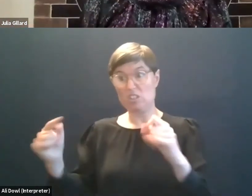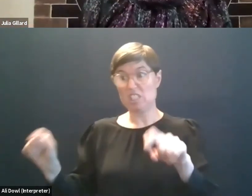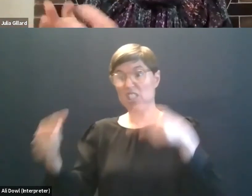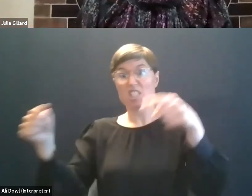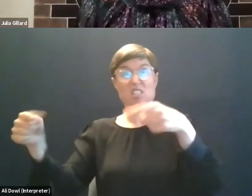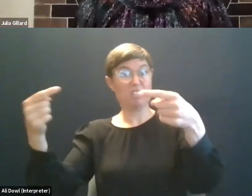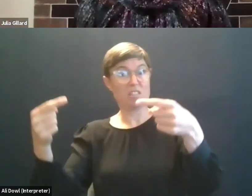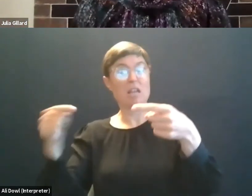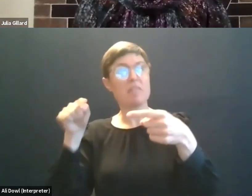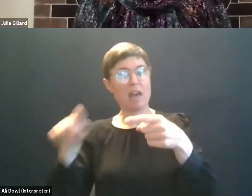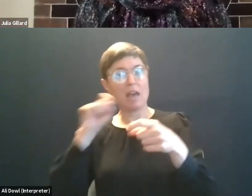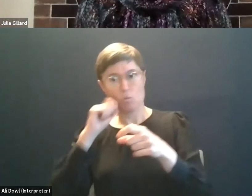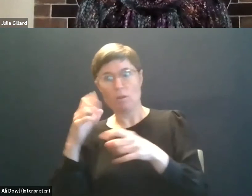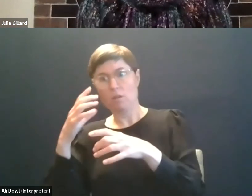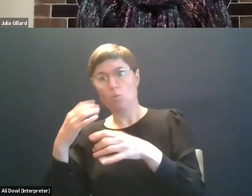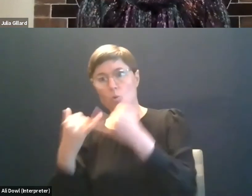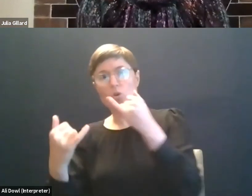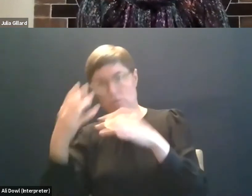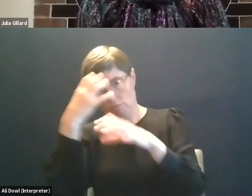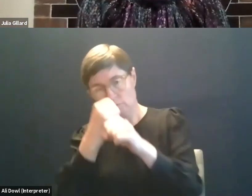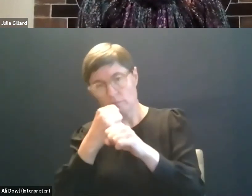the conspiracy theories and the like.